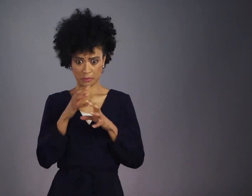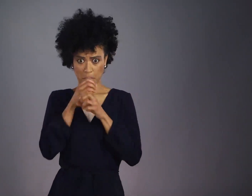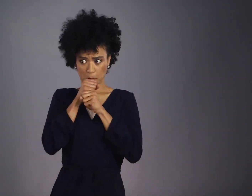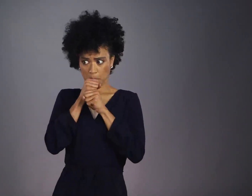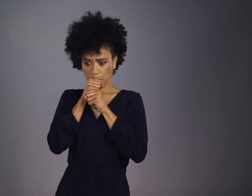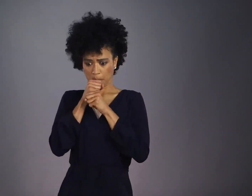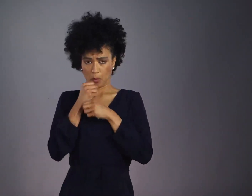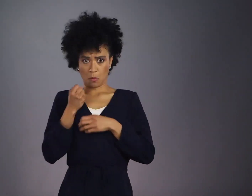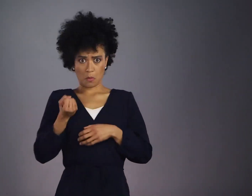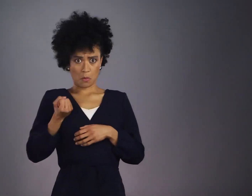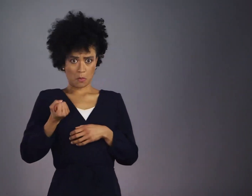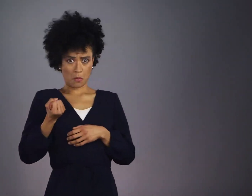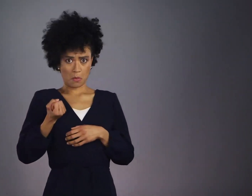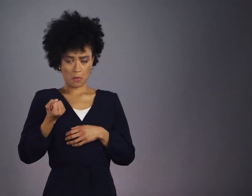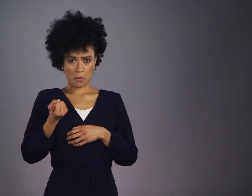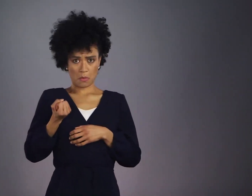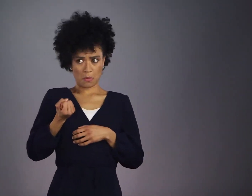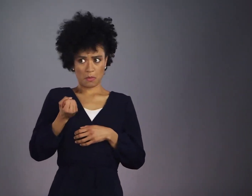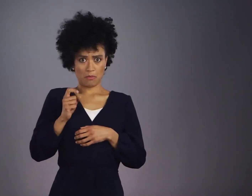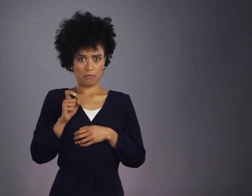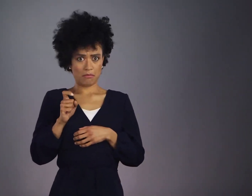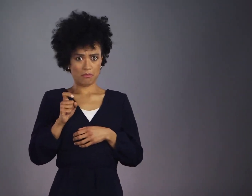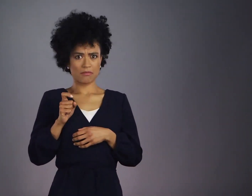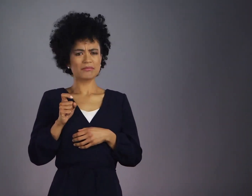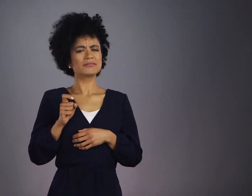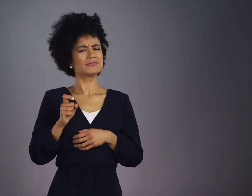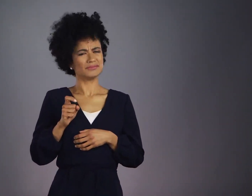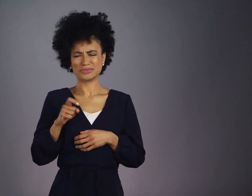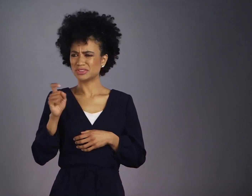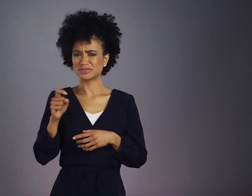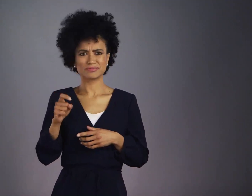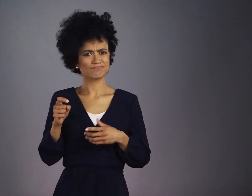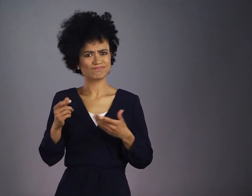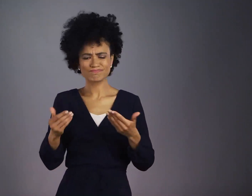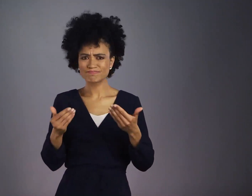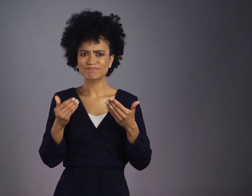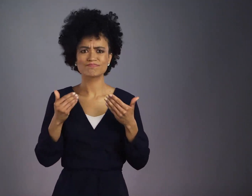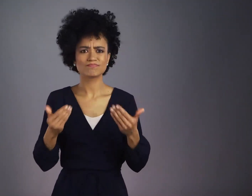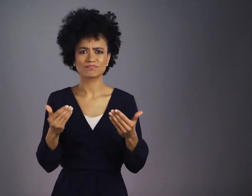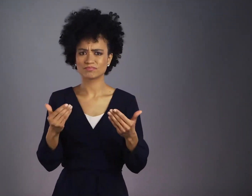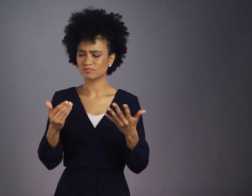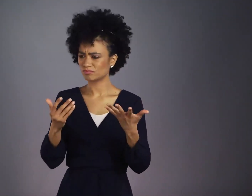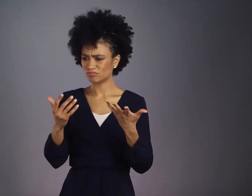Have we kept something to ourselves which should be discussed with another person at once?